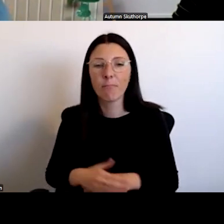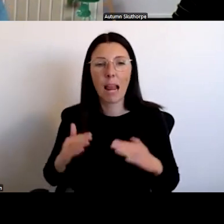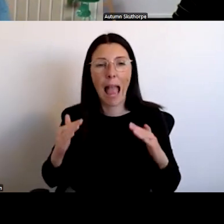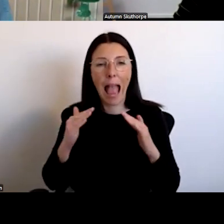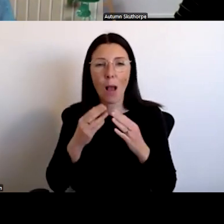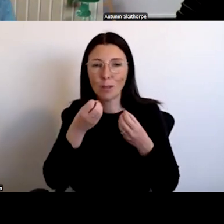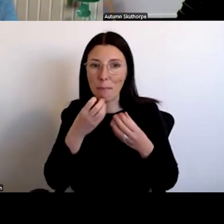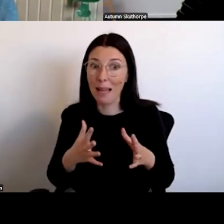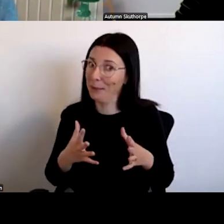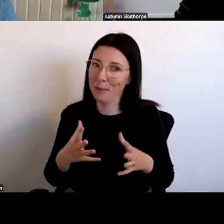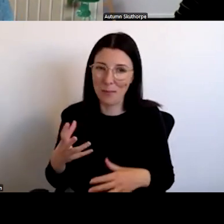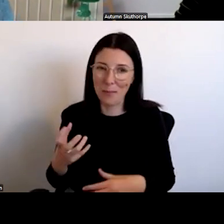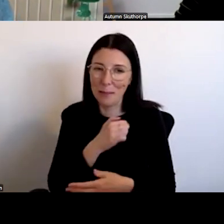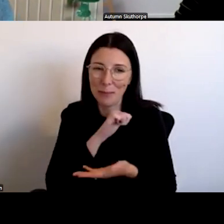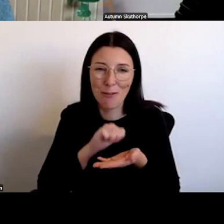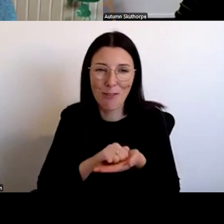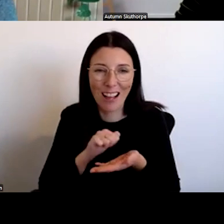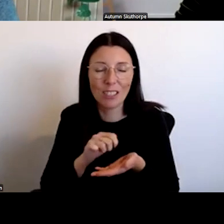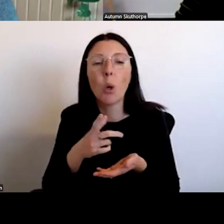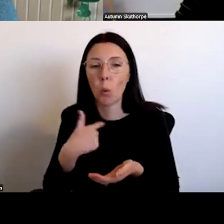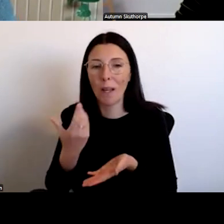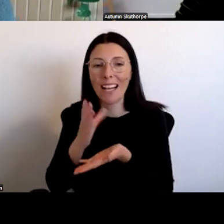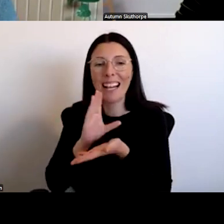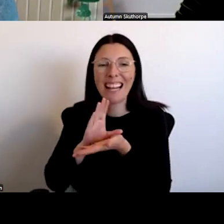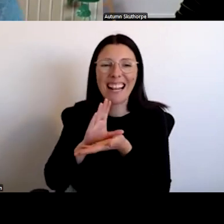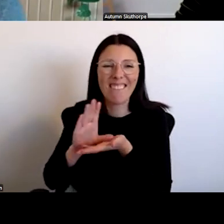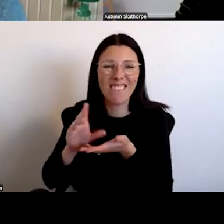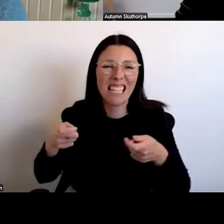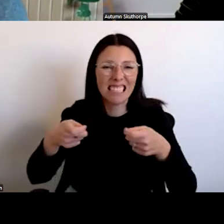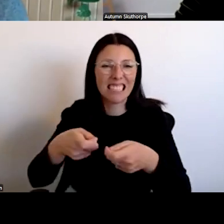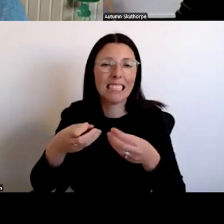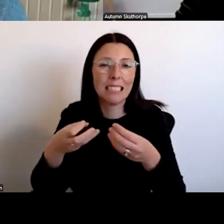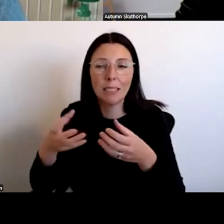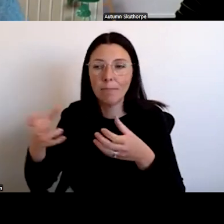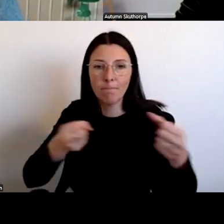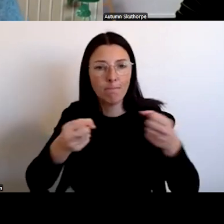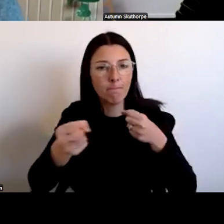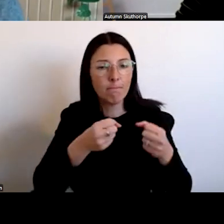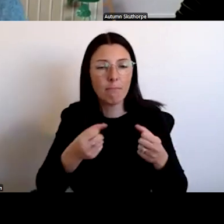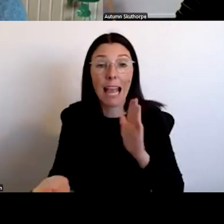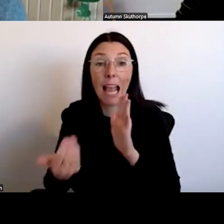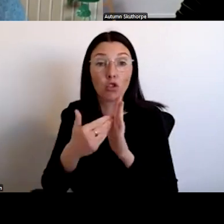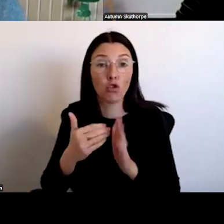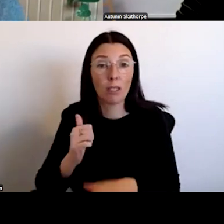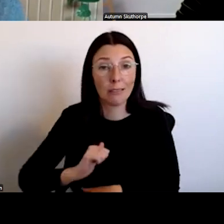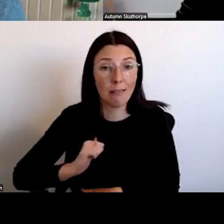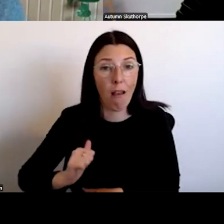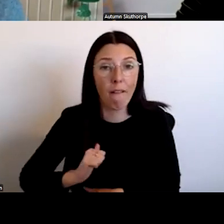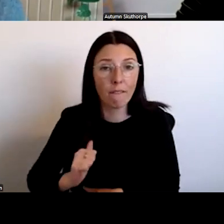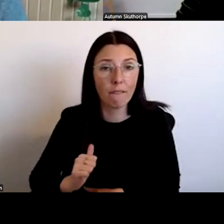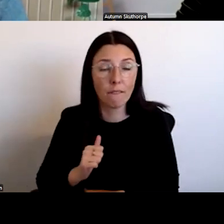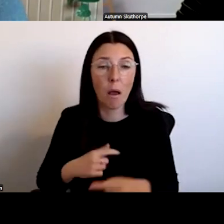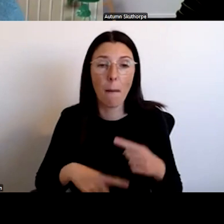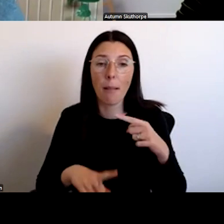don't you? We did invest in some staff, additional staff, to do that, some catering,